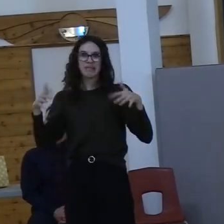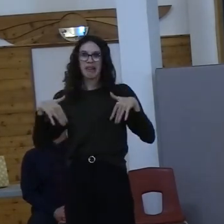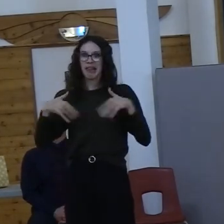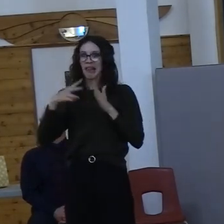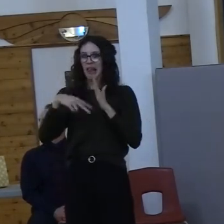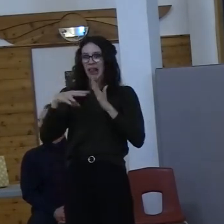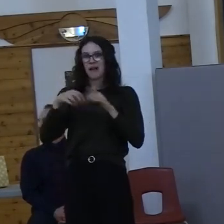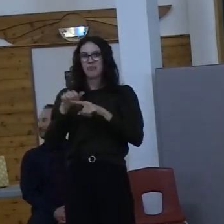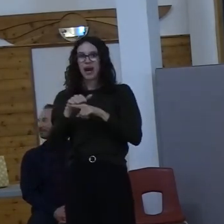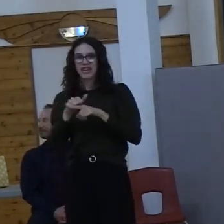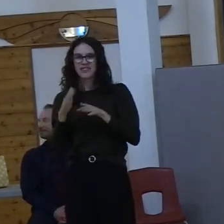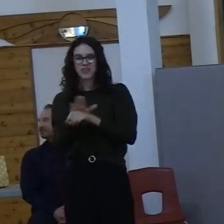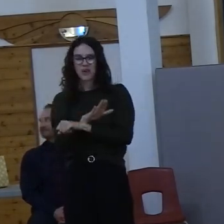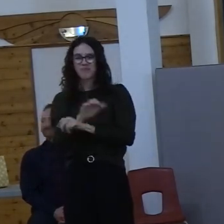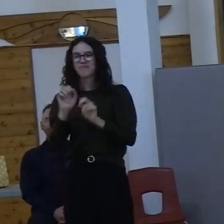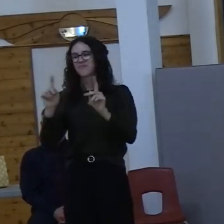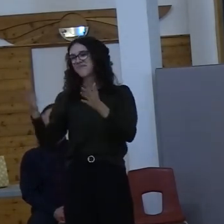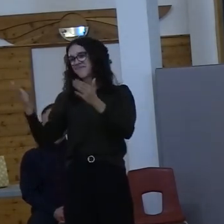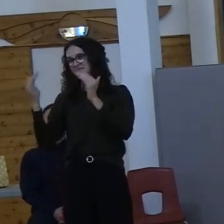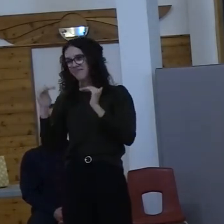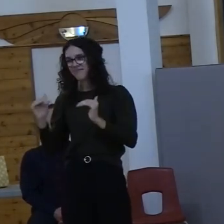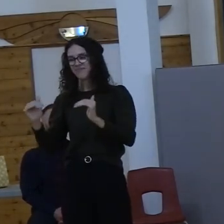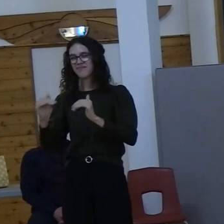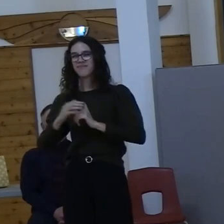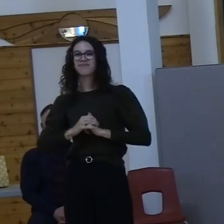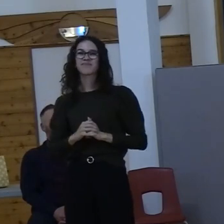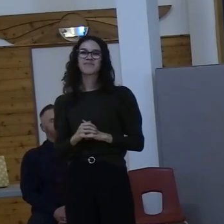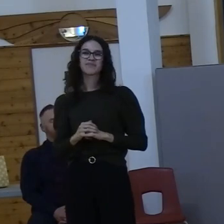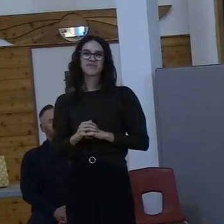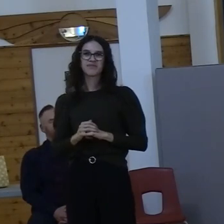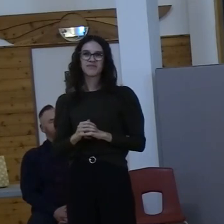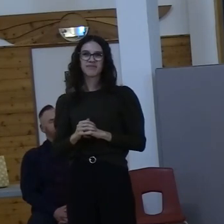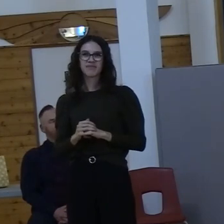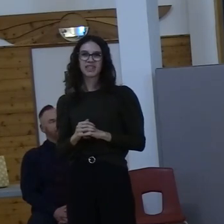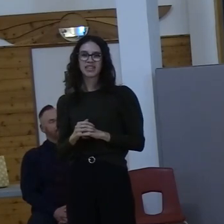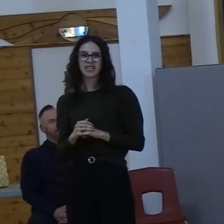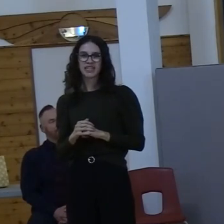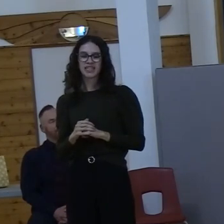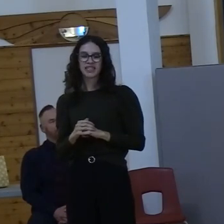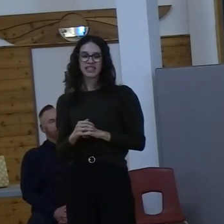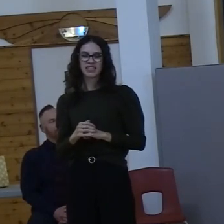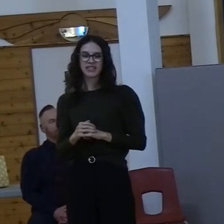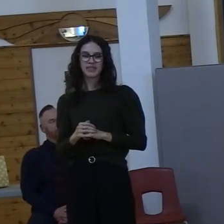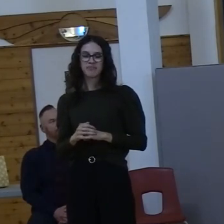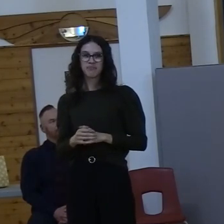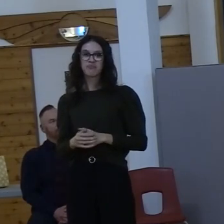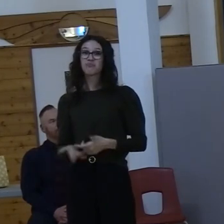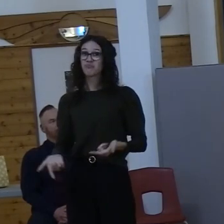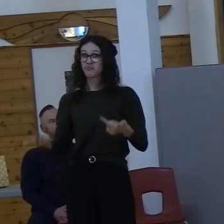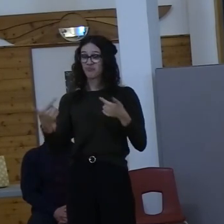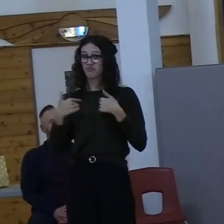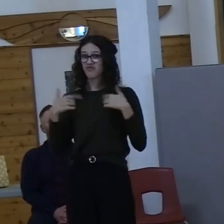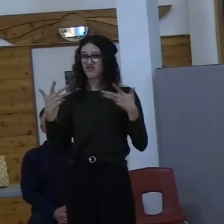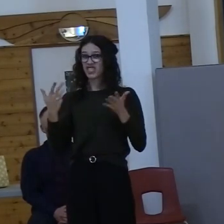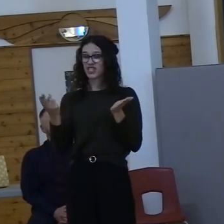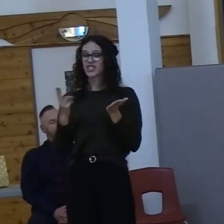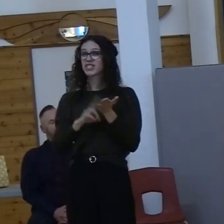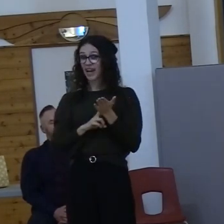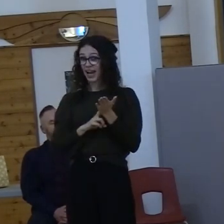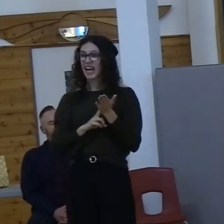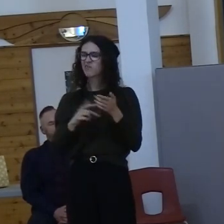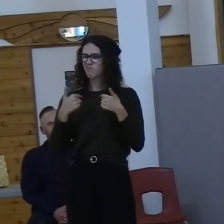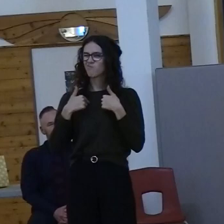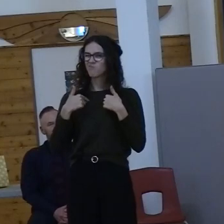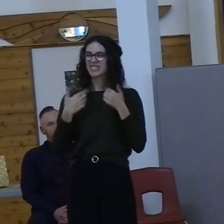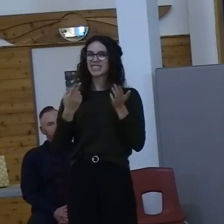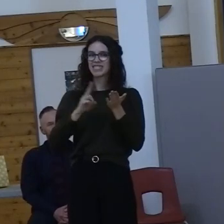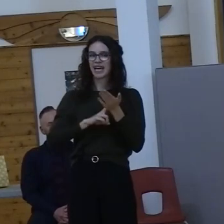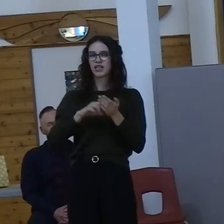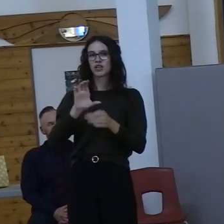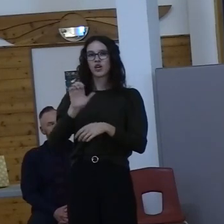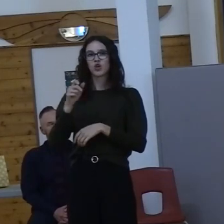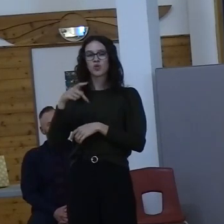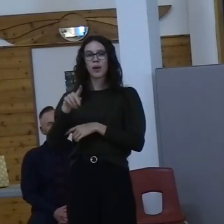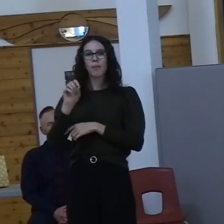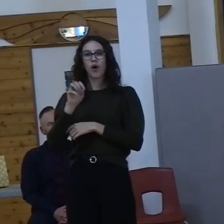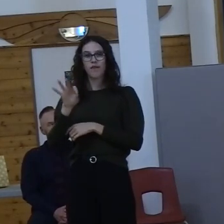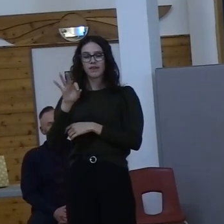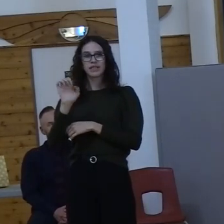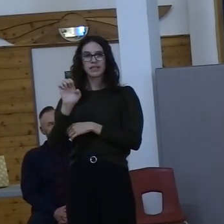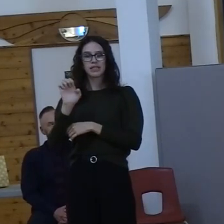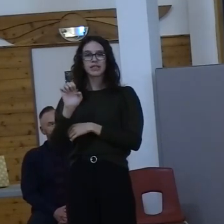OK, so the next item is actually the it's one that I signed, so it's a signed copy of Crip Authorship Disability as Method.